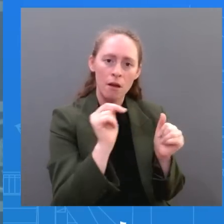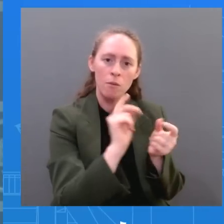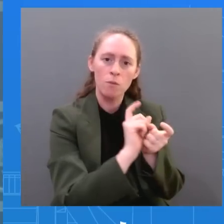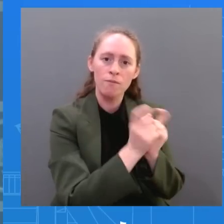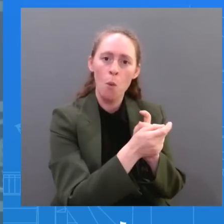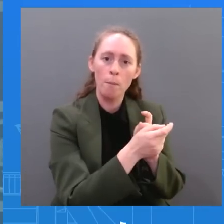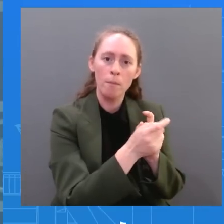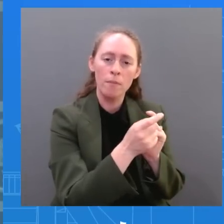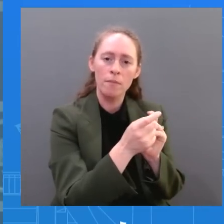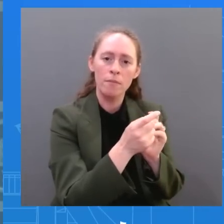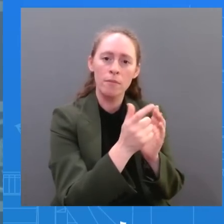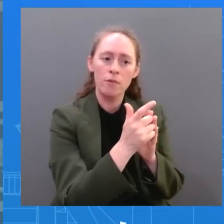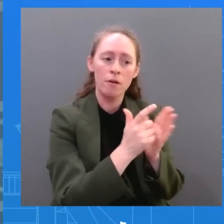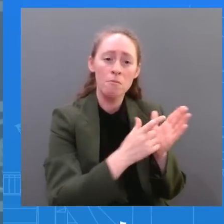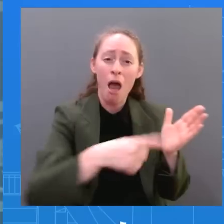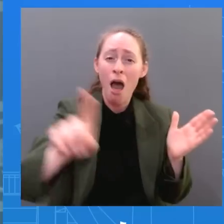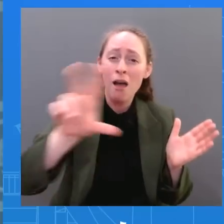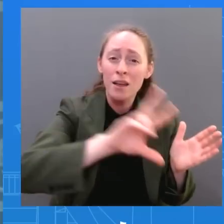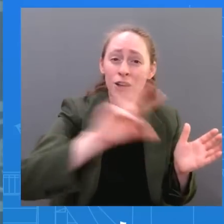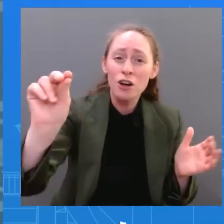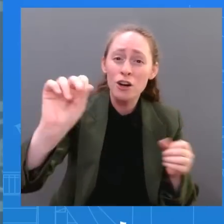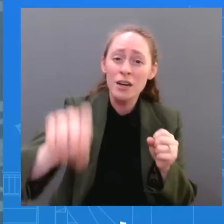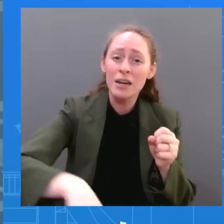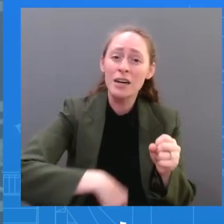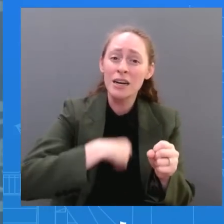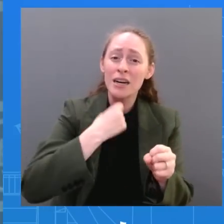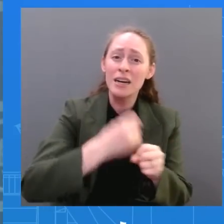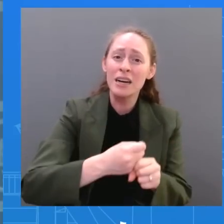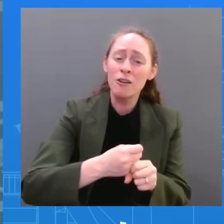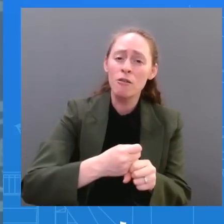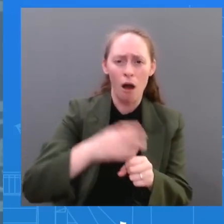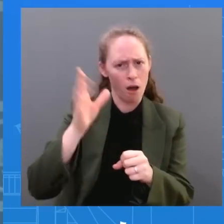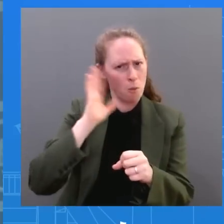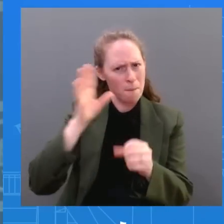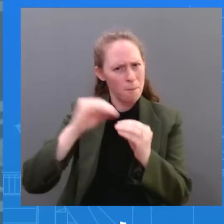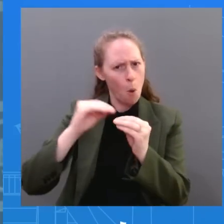Is he going to call for more action and do the best that he can? Absolutely.